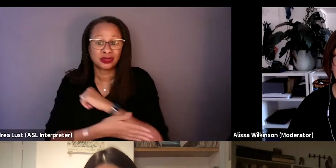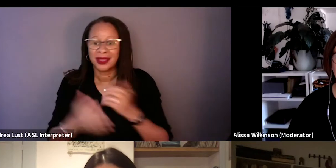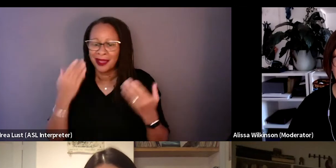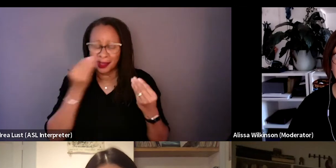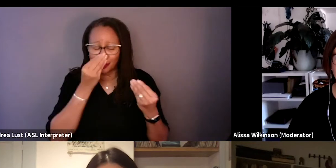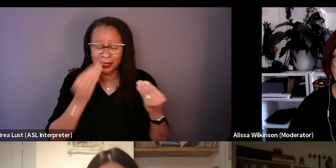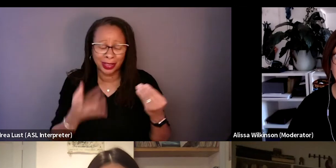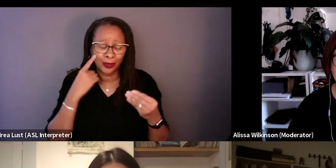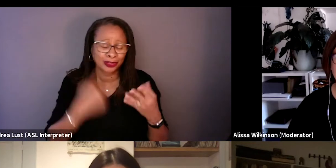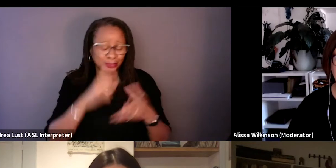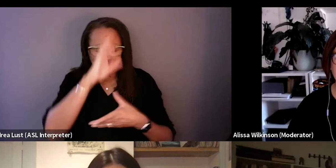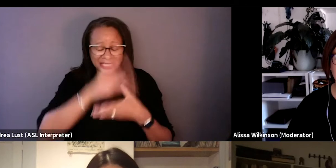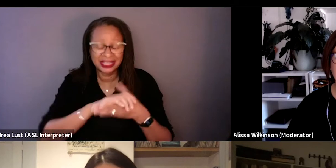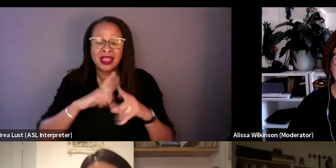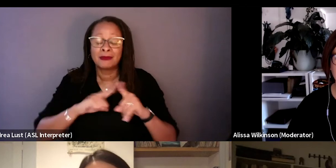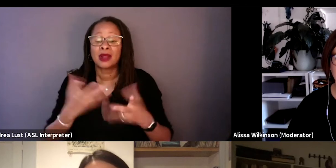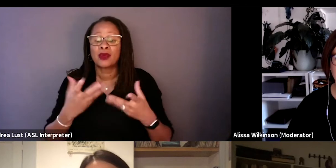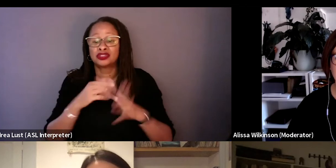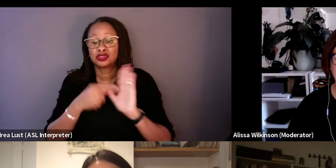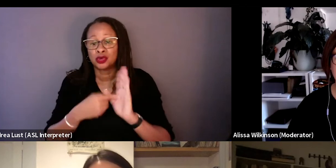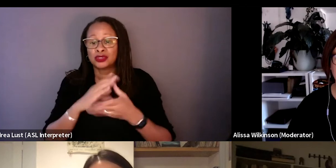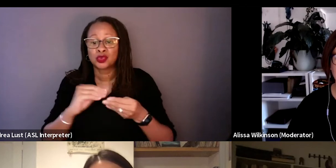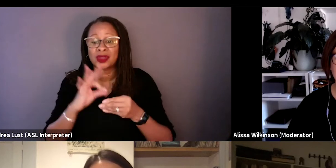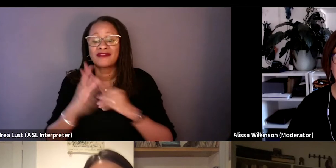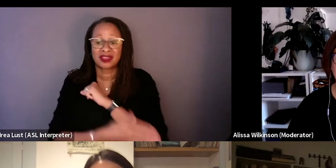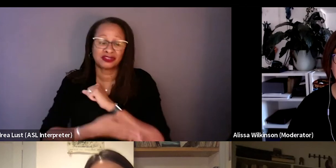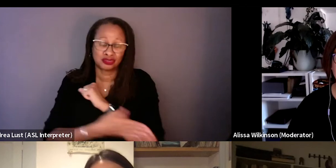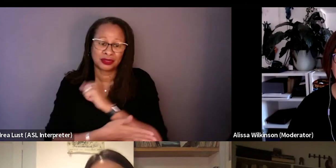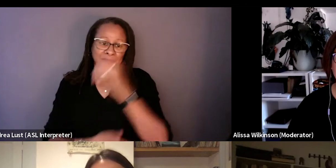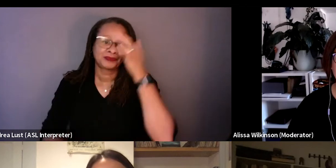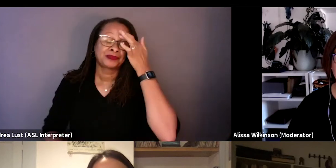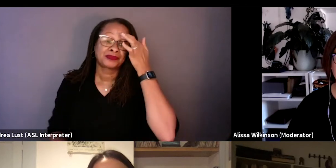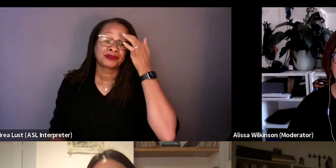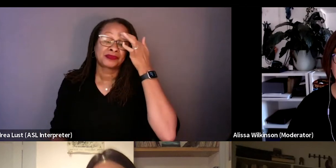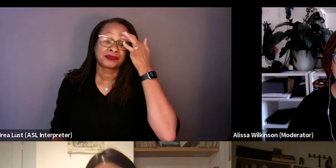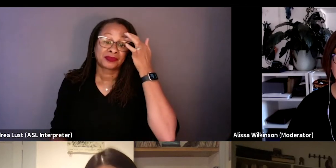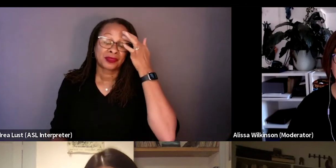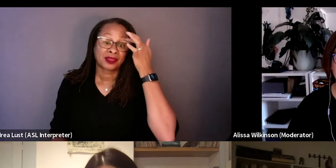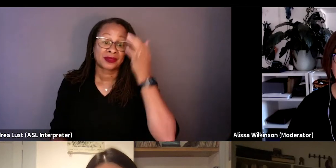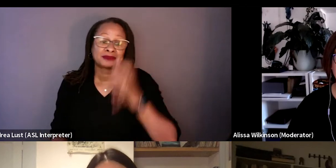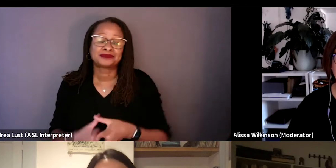the real story of the country. It, it was a bit complicated,